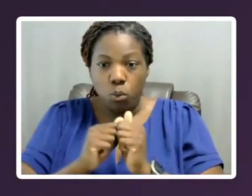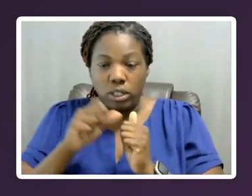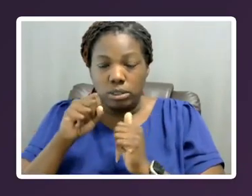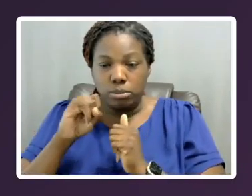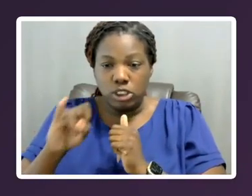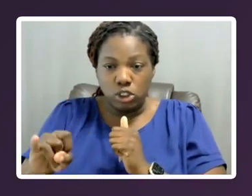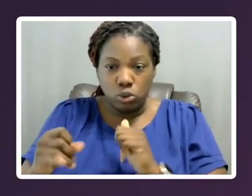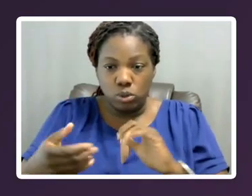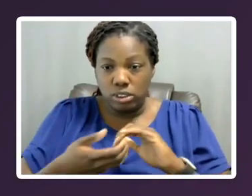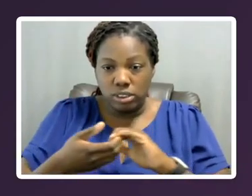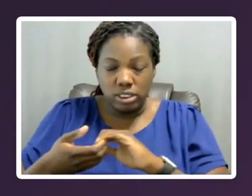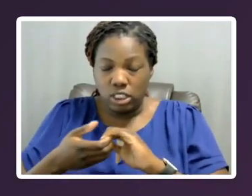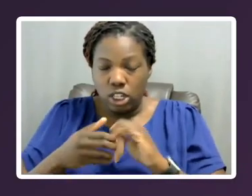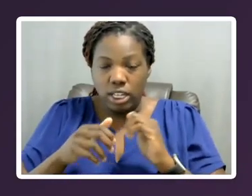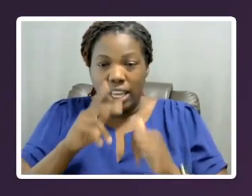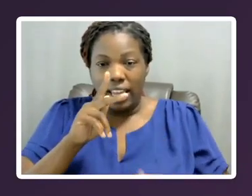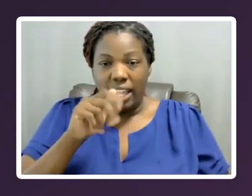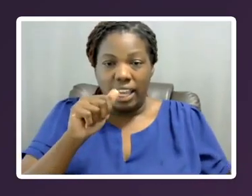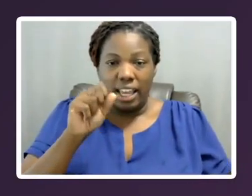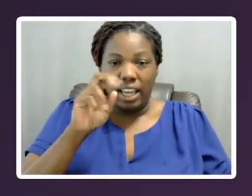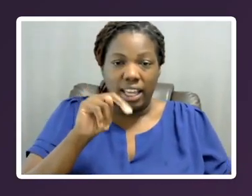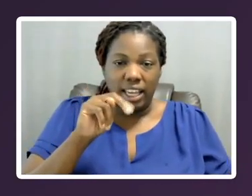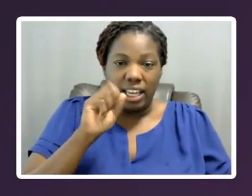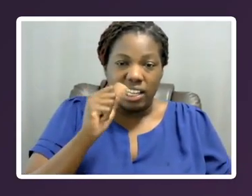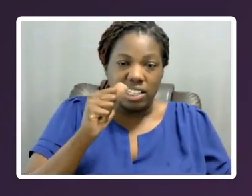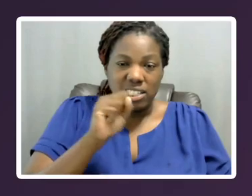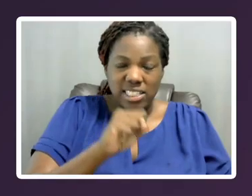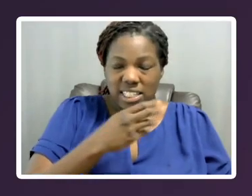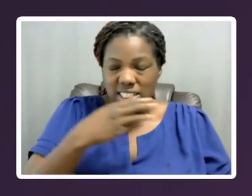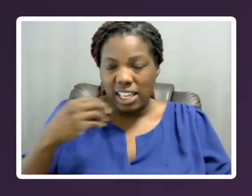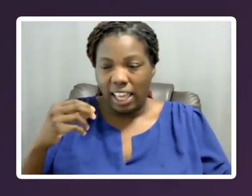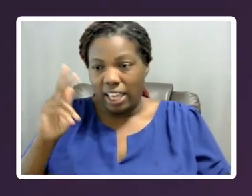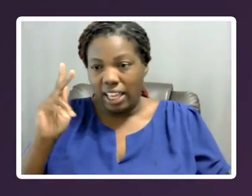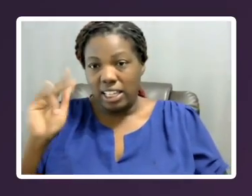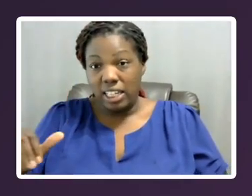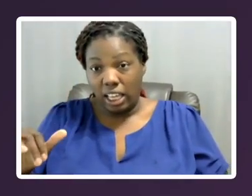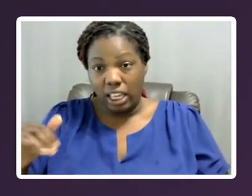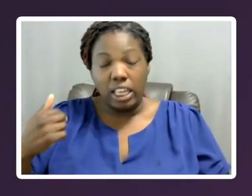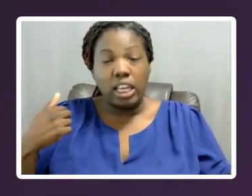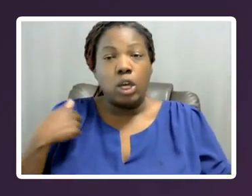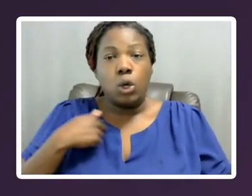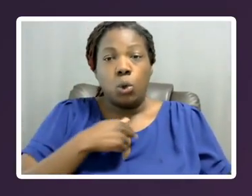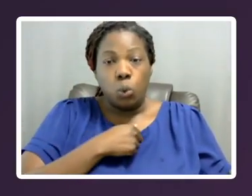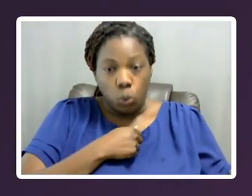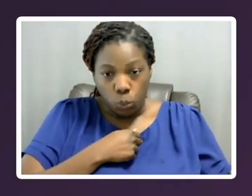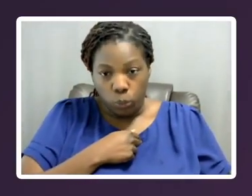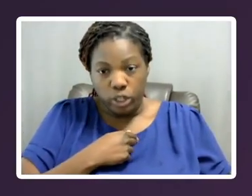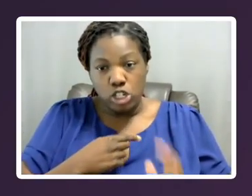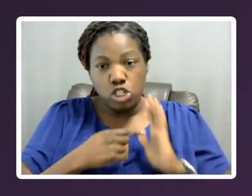Kentucky. And during those workshops we were able to model the strategies and techniques